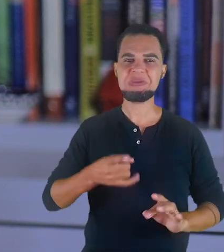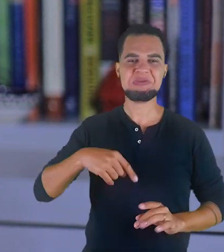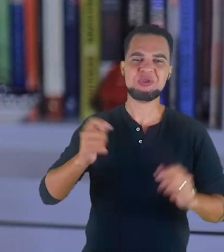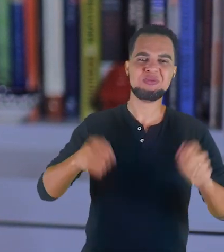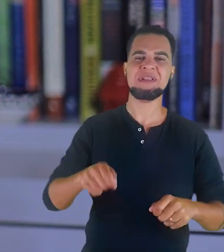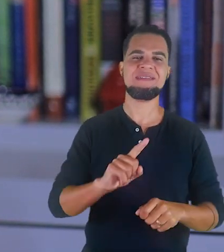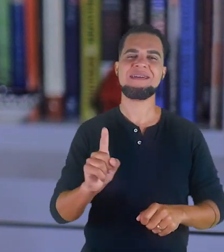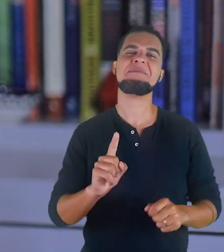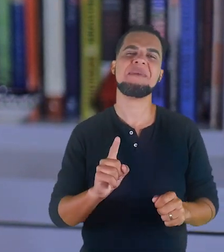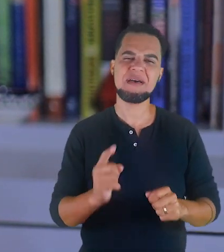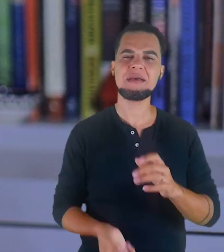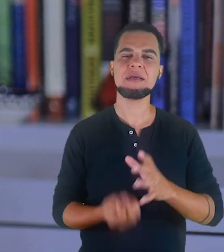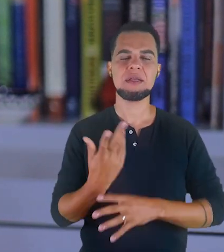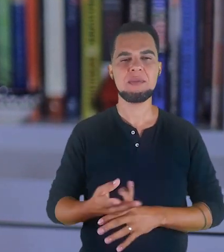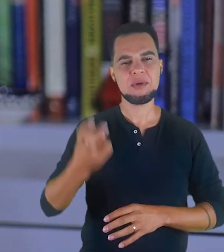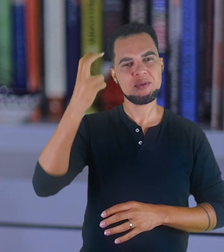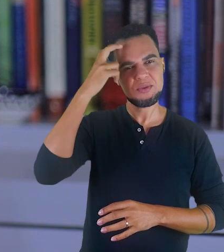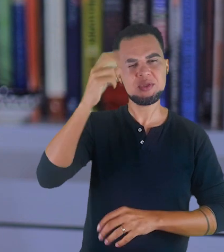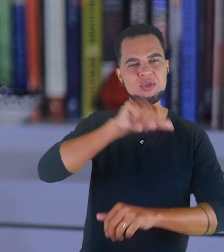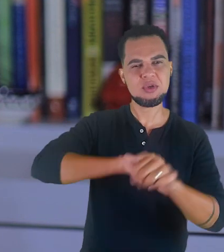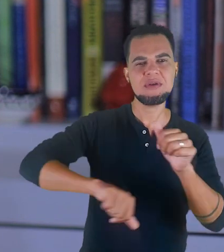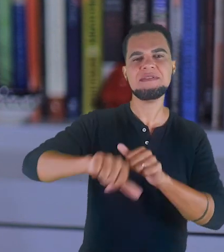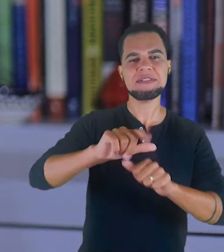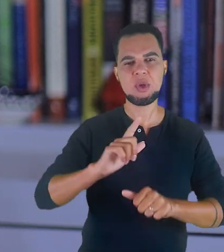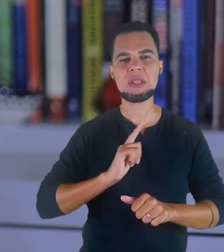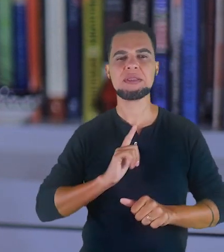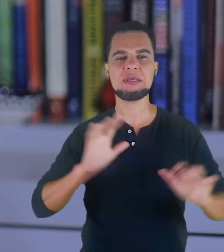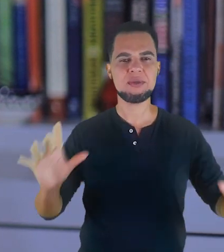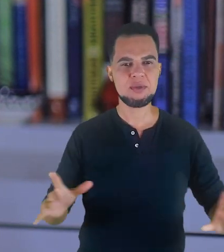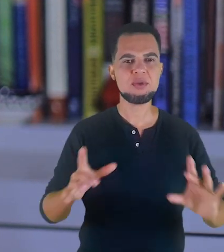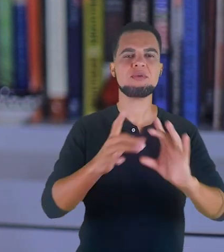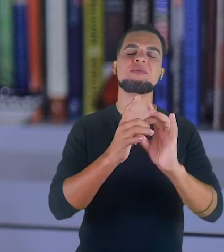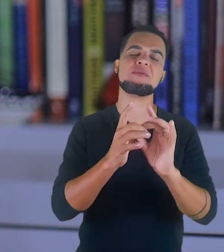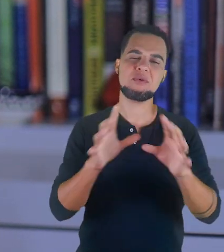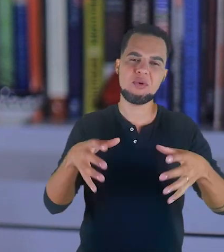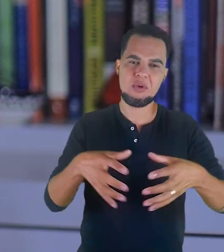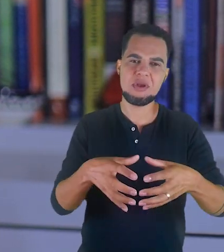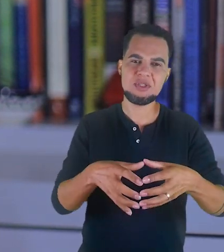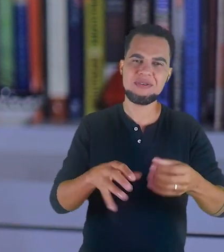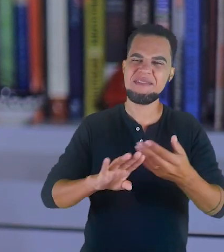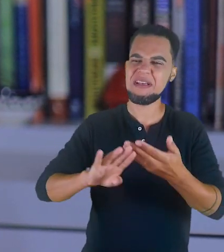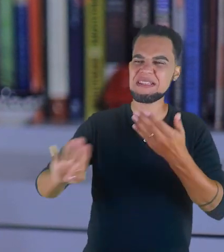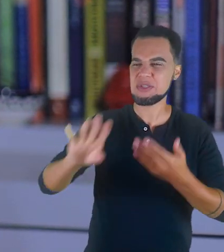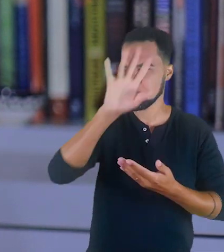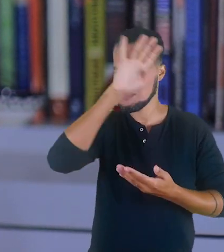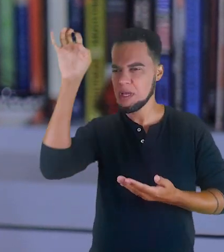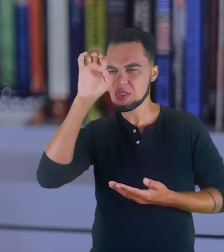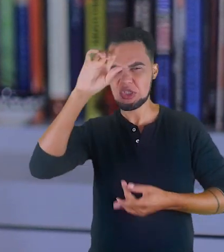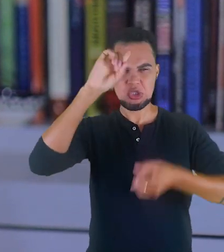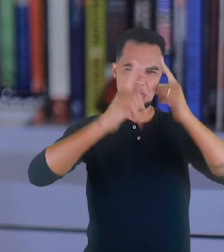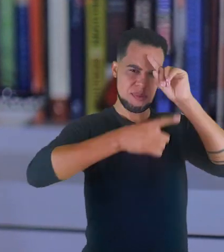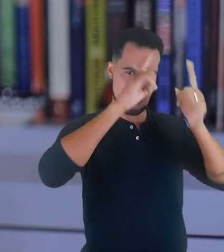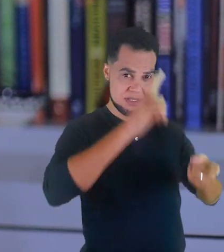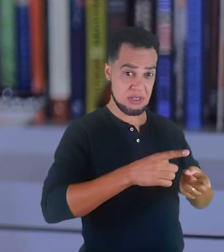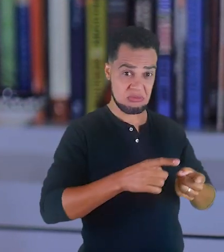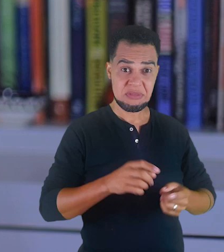we will not be able to create a culture of conversion in which there is a collective, moving away from a domination ethics.